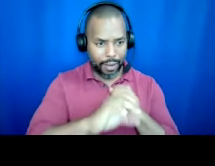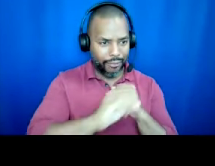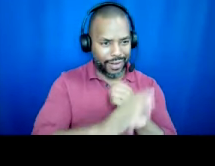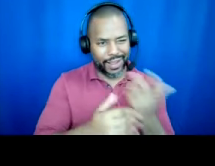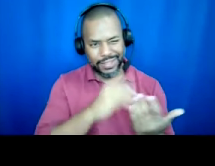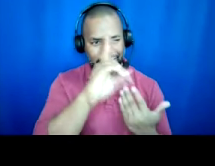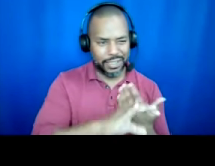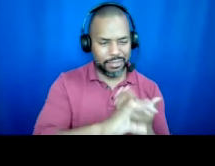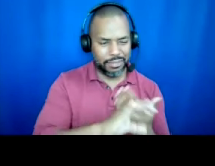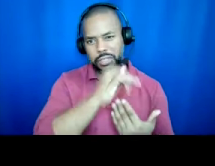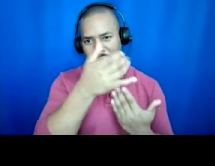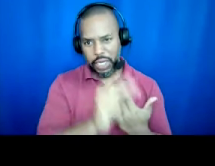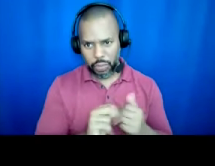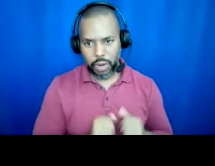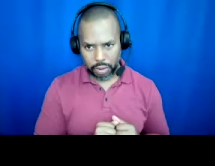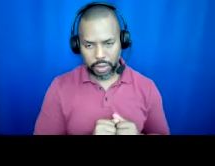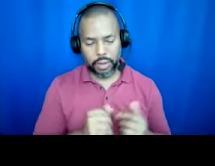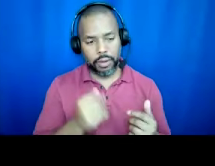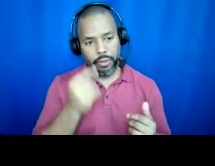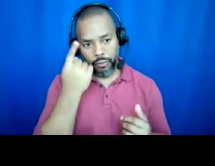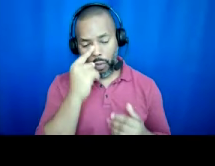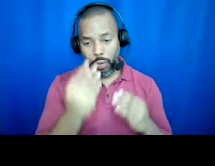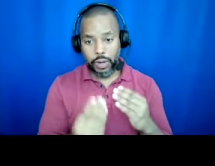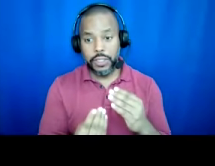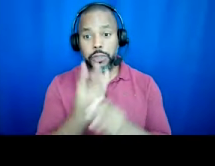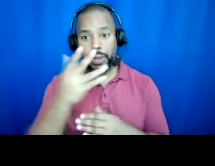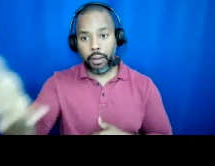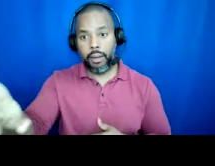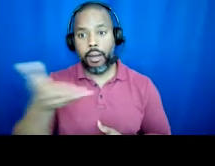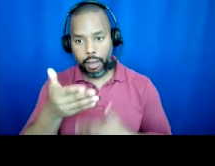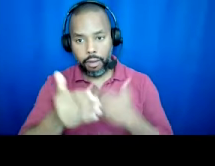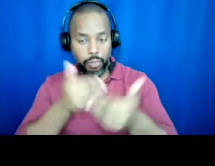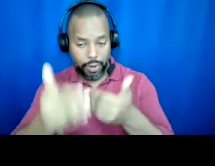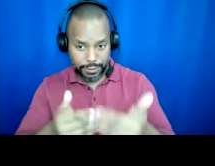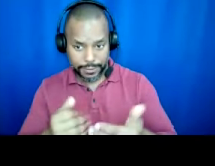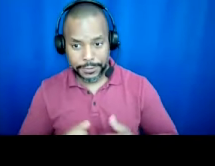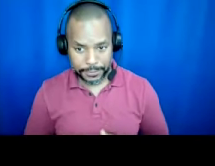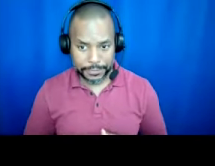for a spring hiring process, which we all know takes a bit of time,